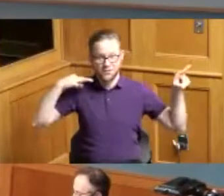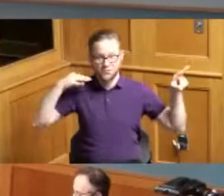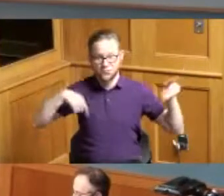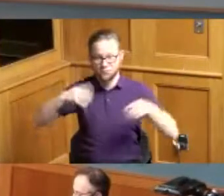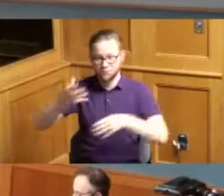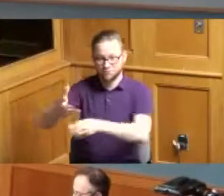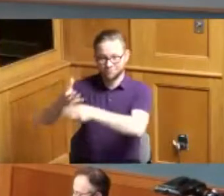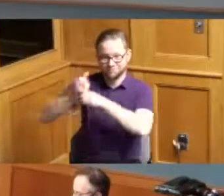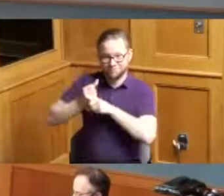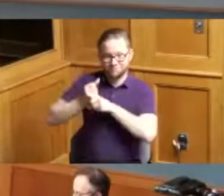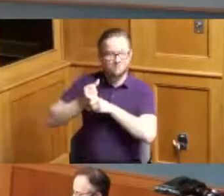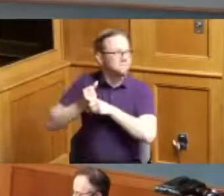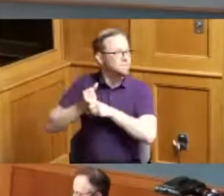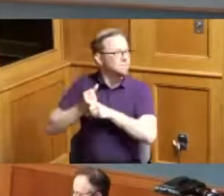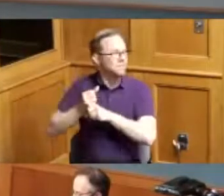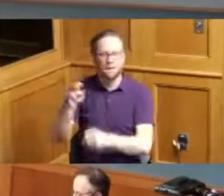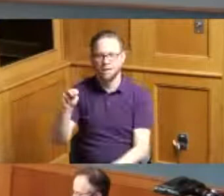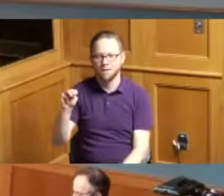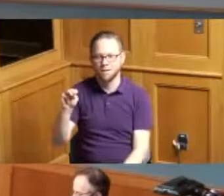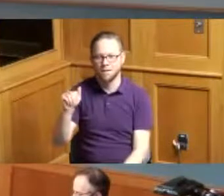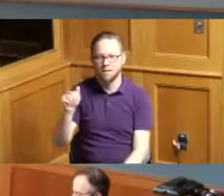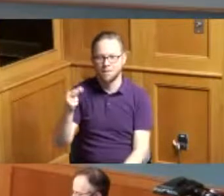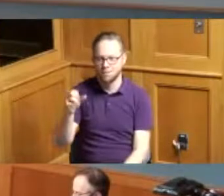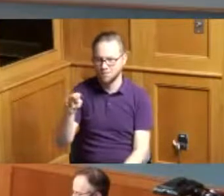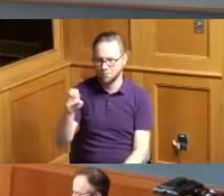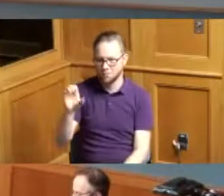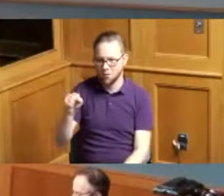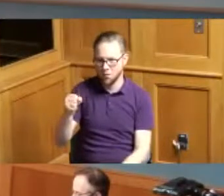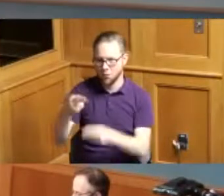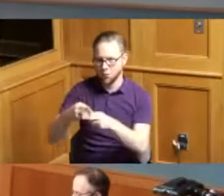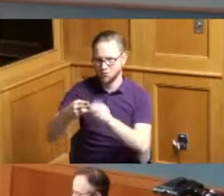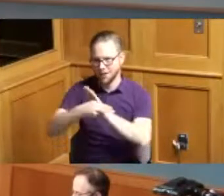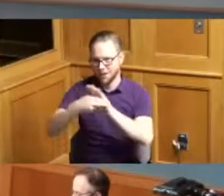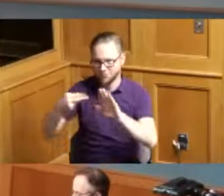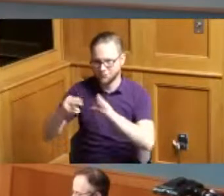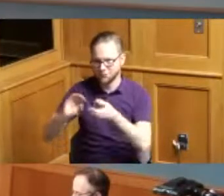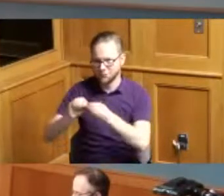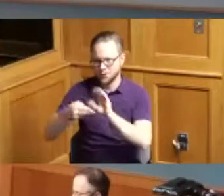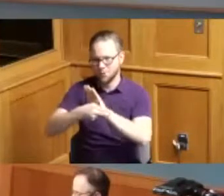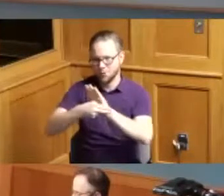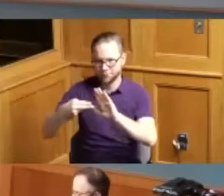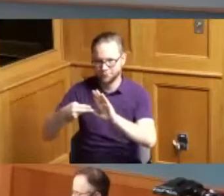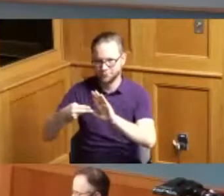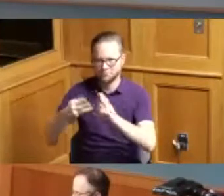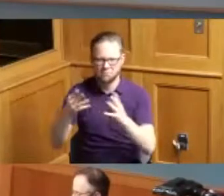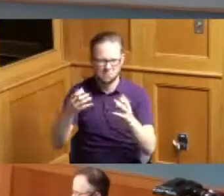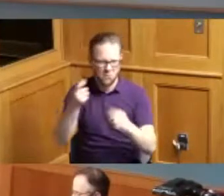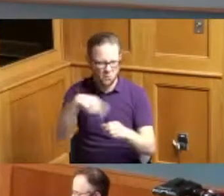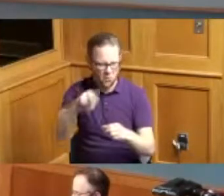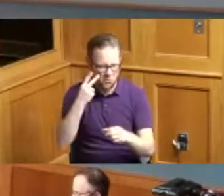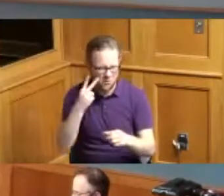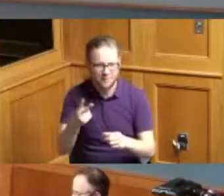and it has Mahomes on the on the back his number so I wanted everybody to see that thank you